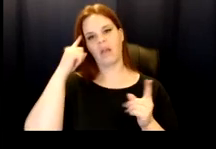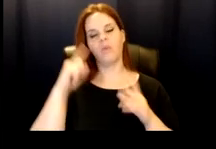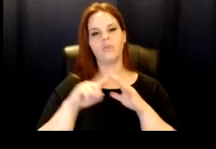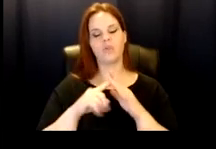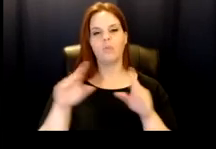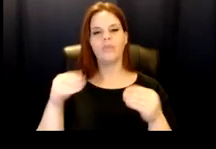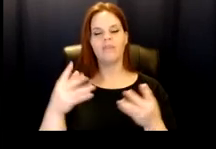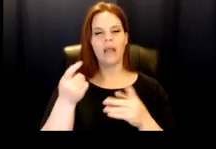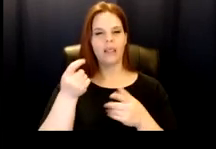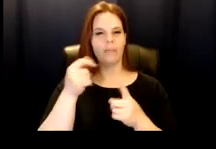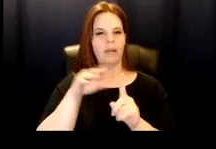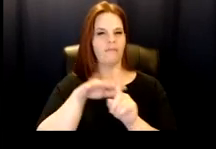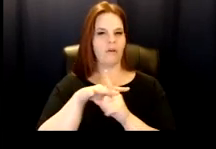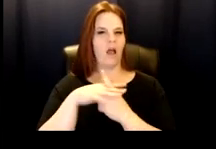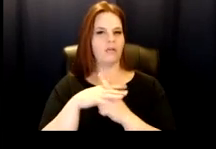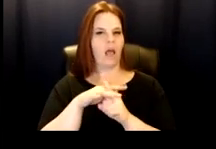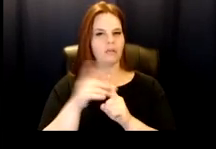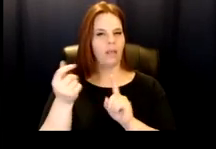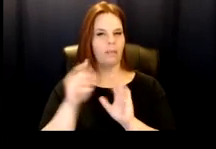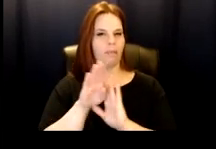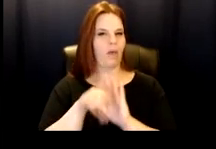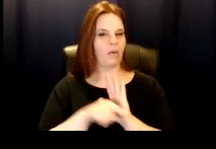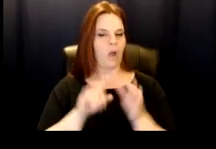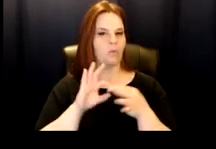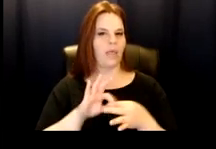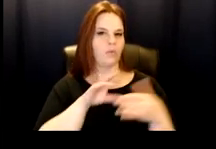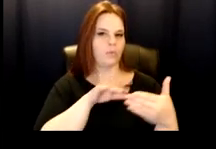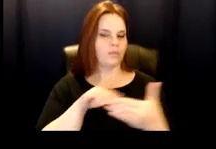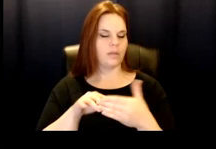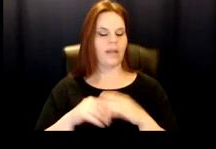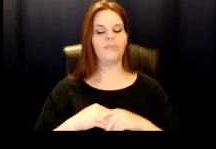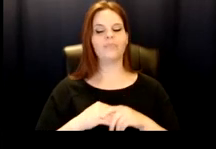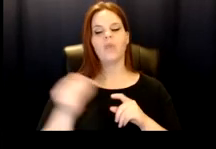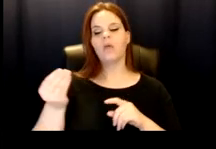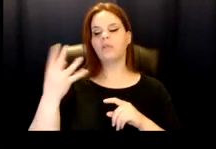bit of context and background on the study. The slide says: What is the current context